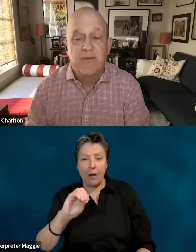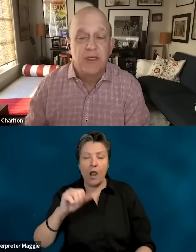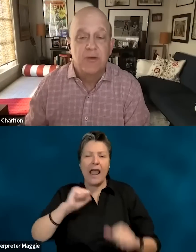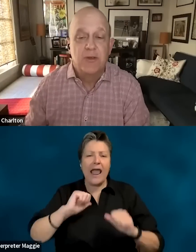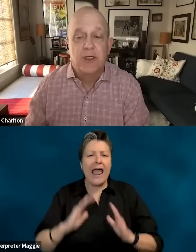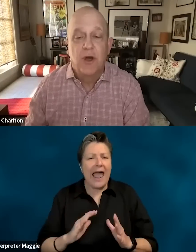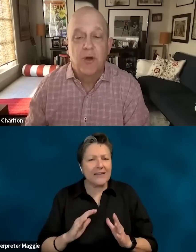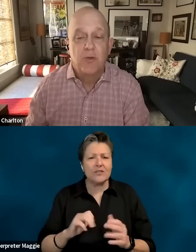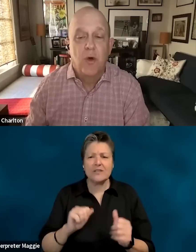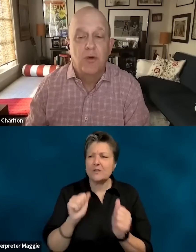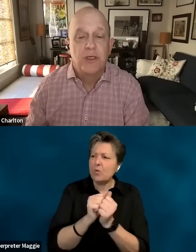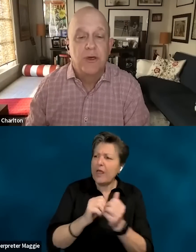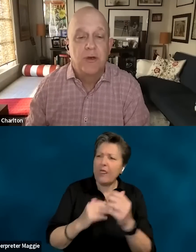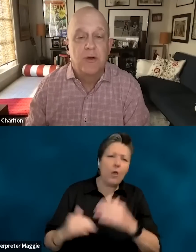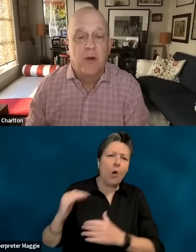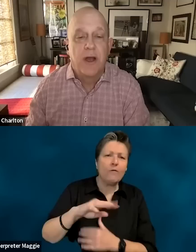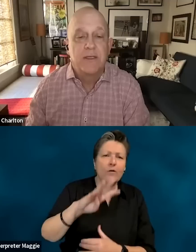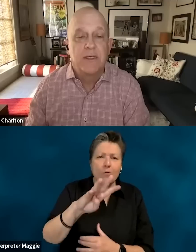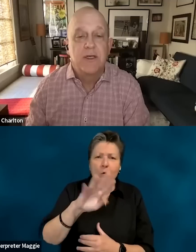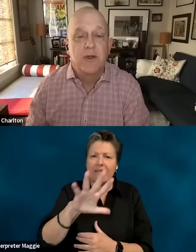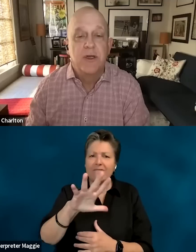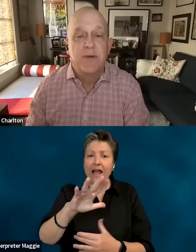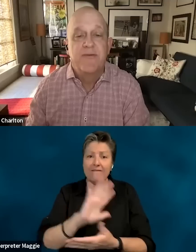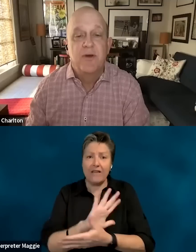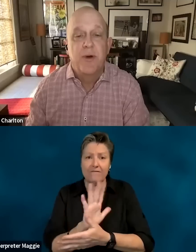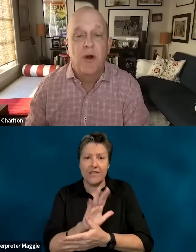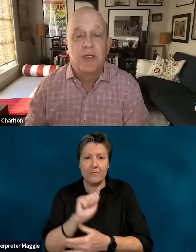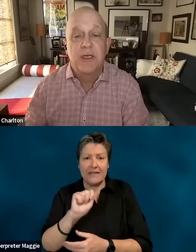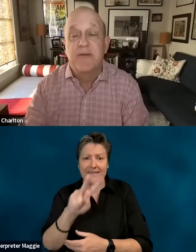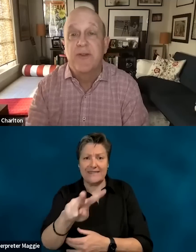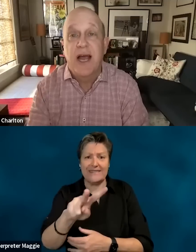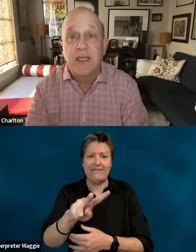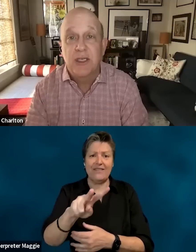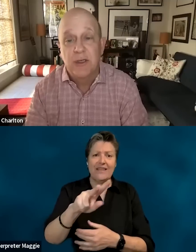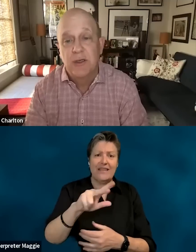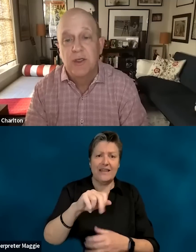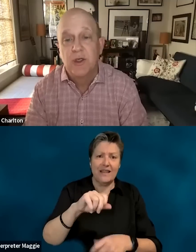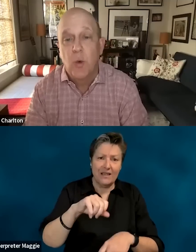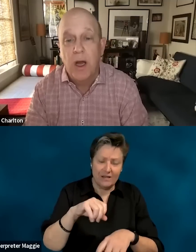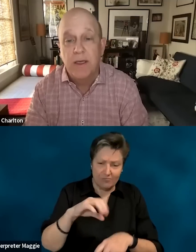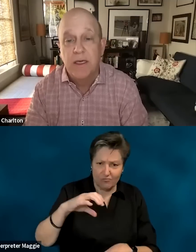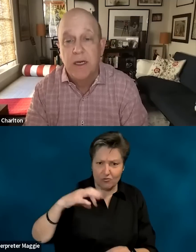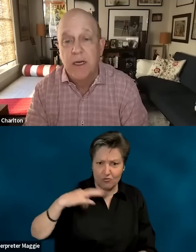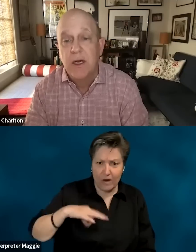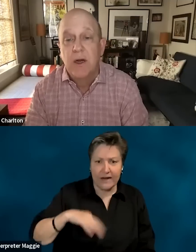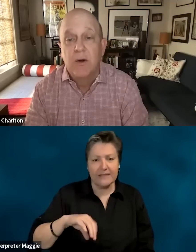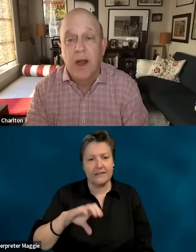and television show roles in her credits, including pivotal parts in the "Flash", S.W.A.T.",